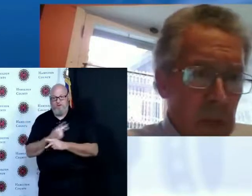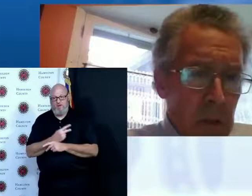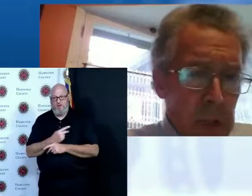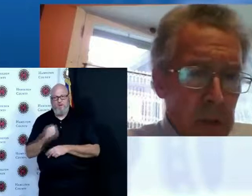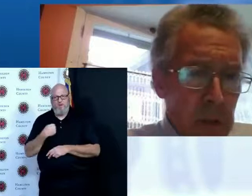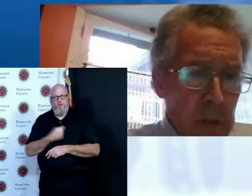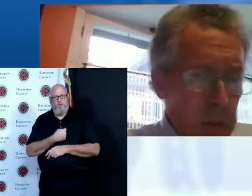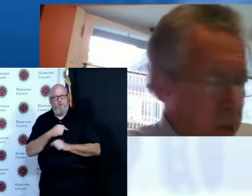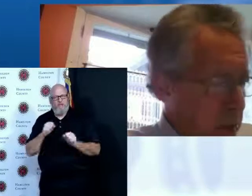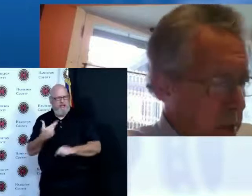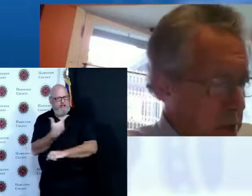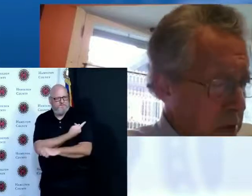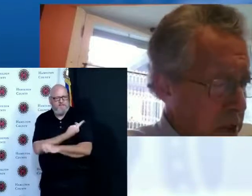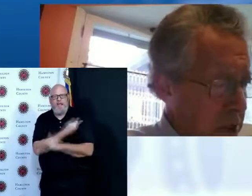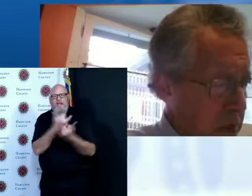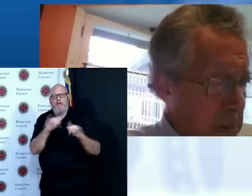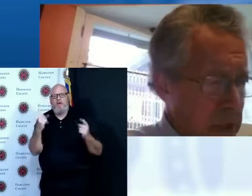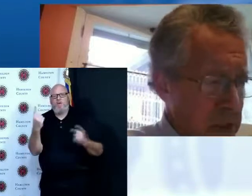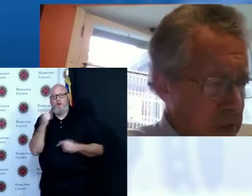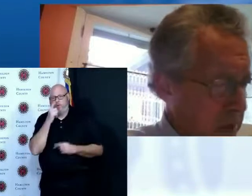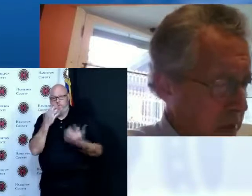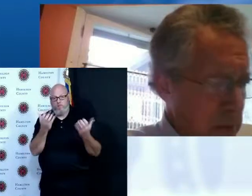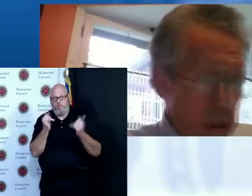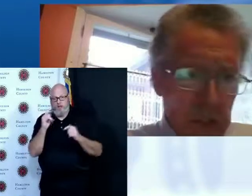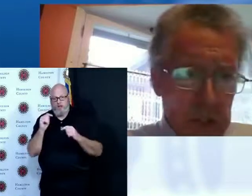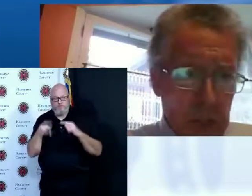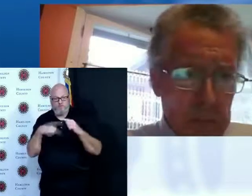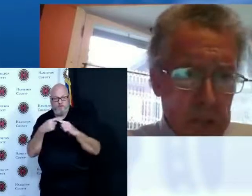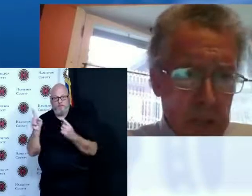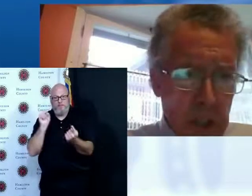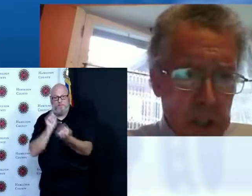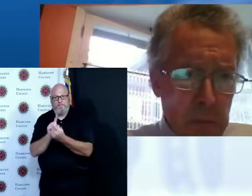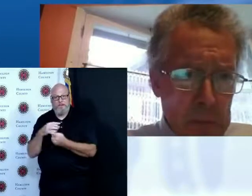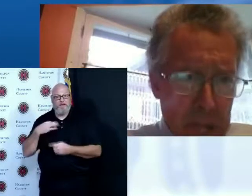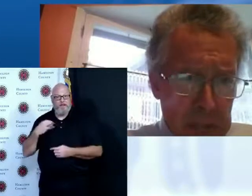Greg the new the new administration mentions that FEMA is going to set up facilities for mass